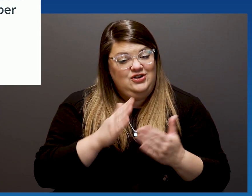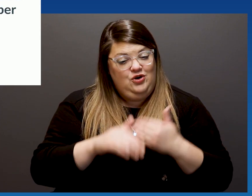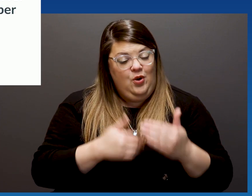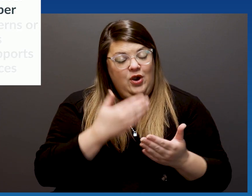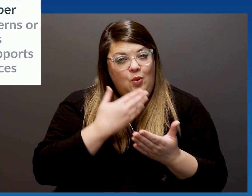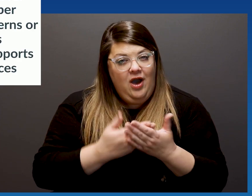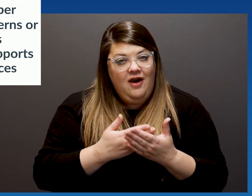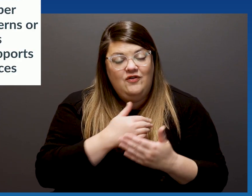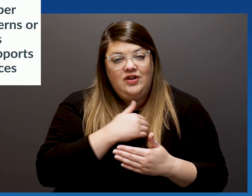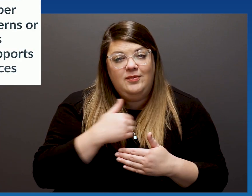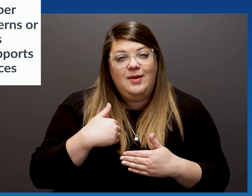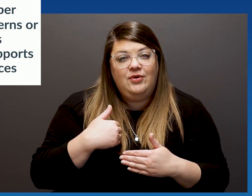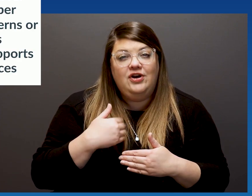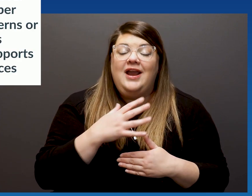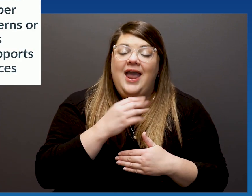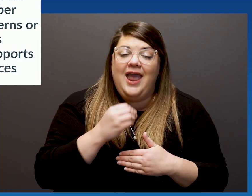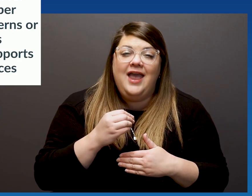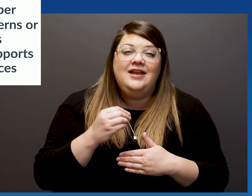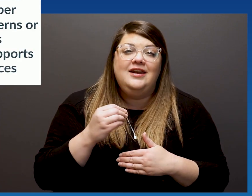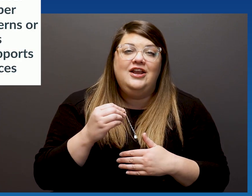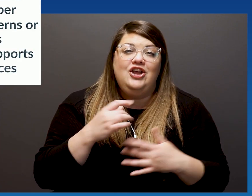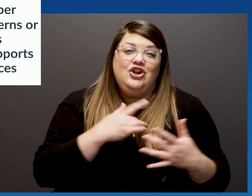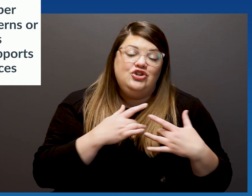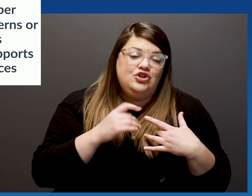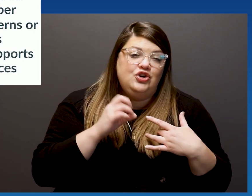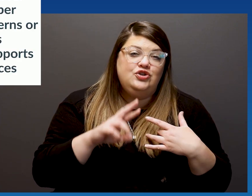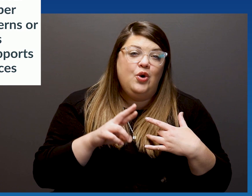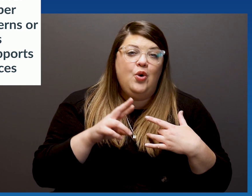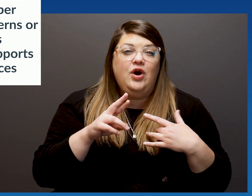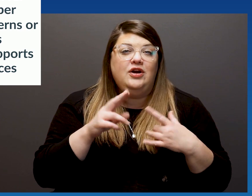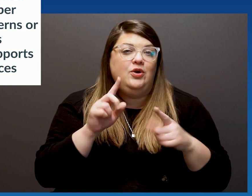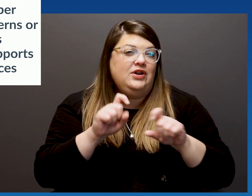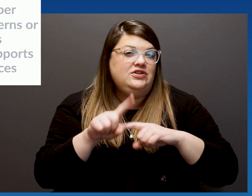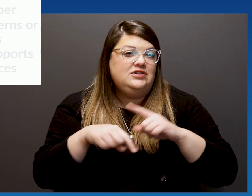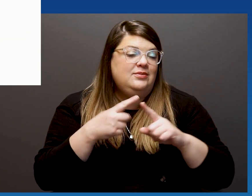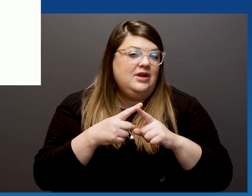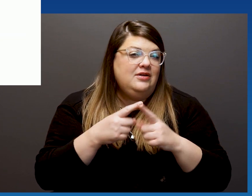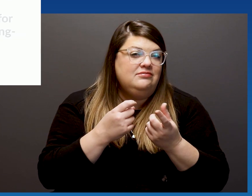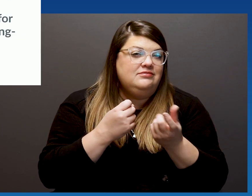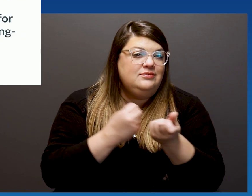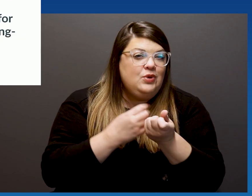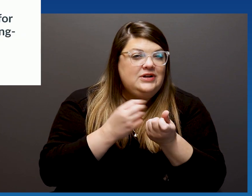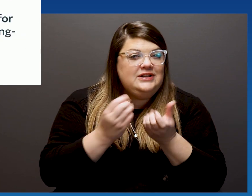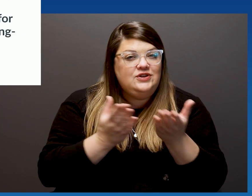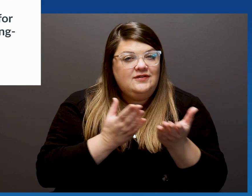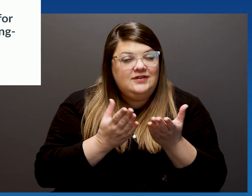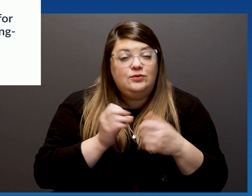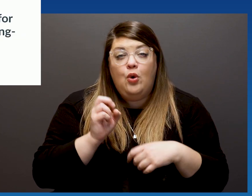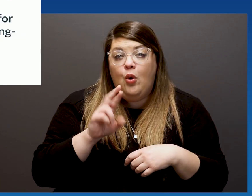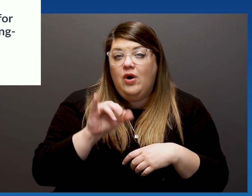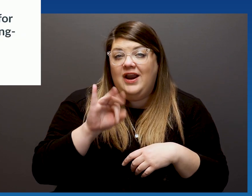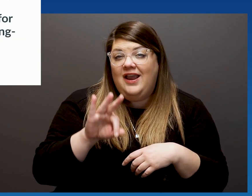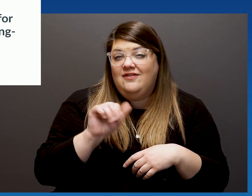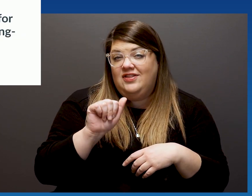and concerns or questions about supports and services, or if the member is ALTCS eligible,